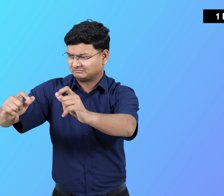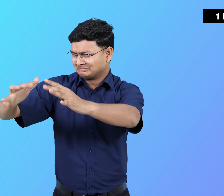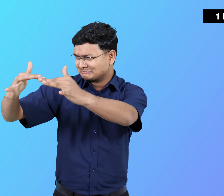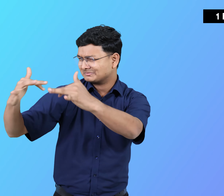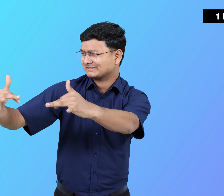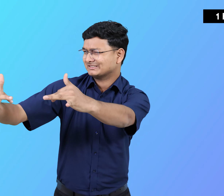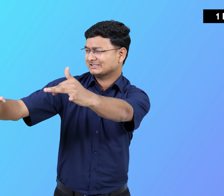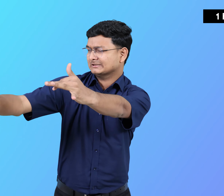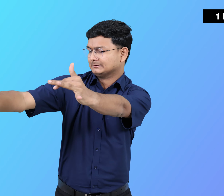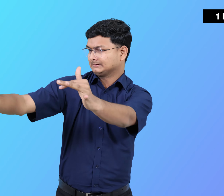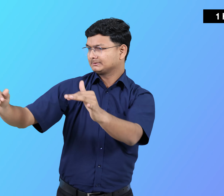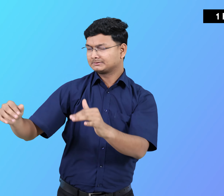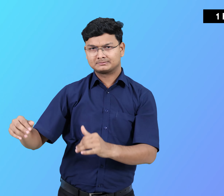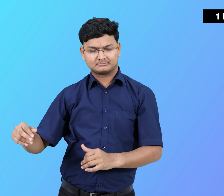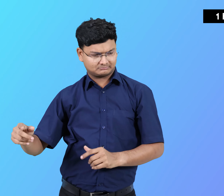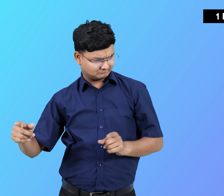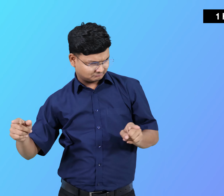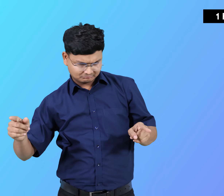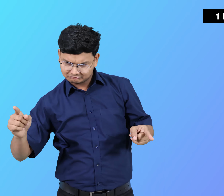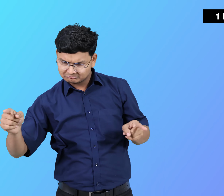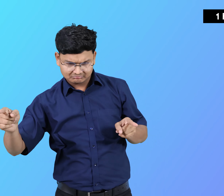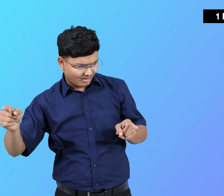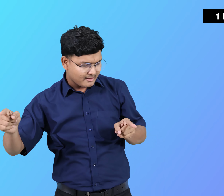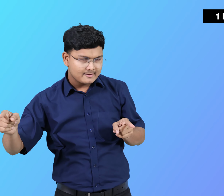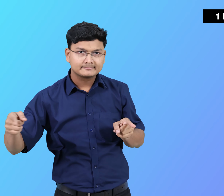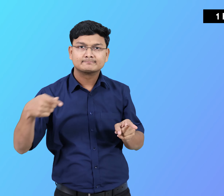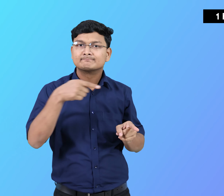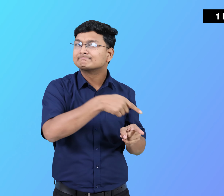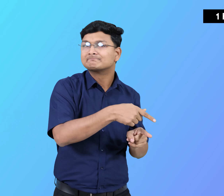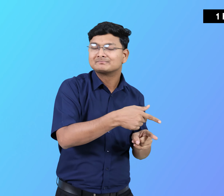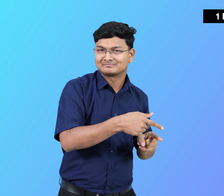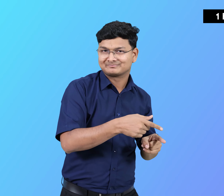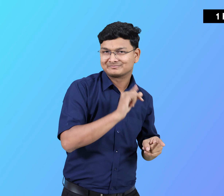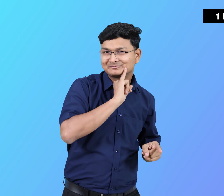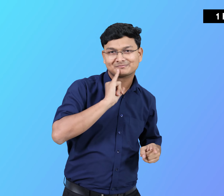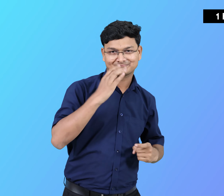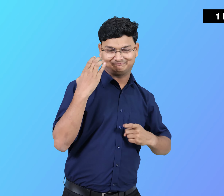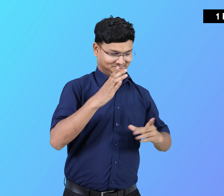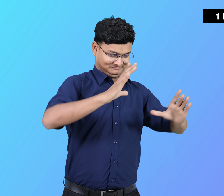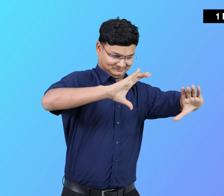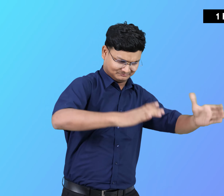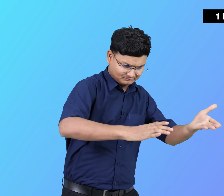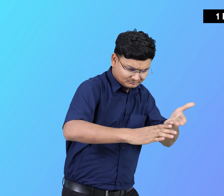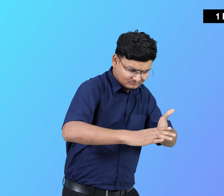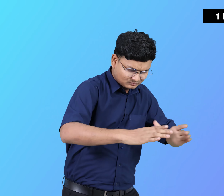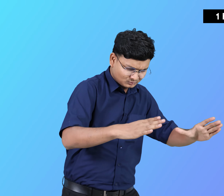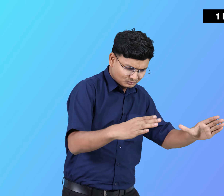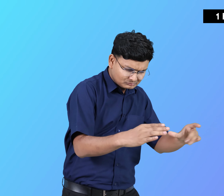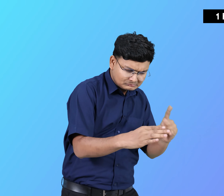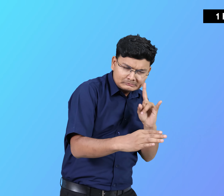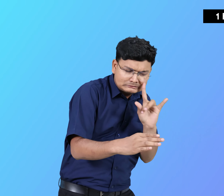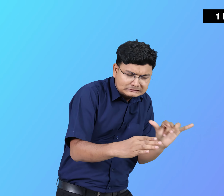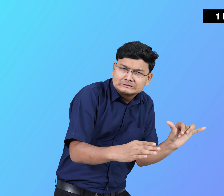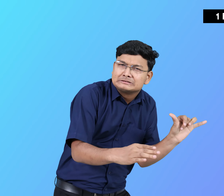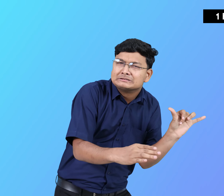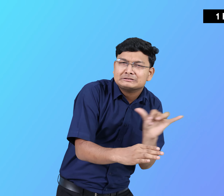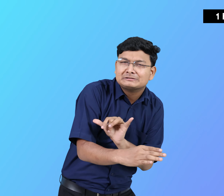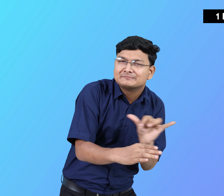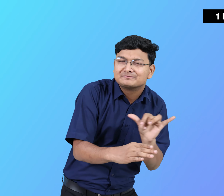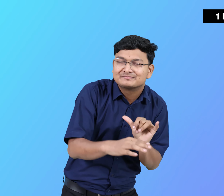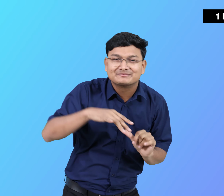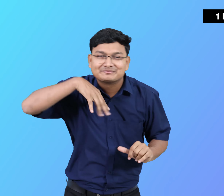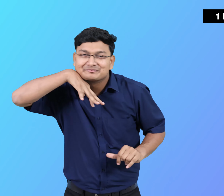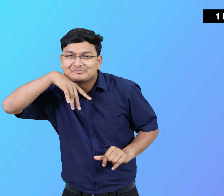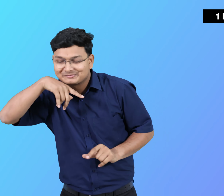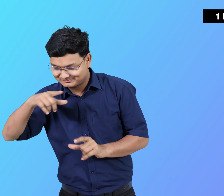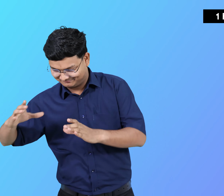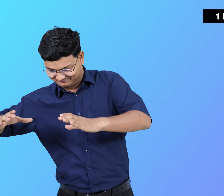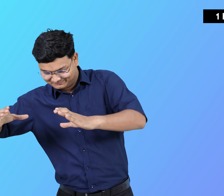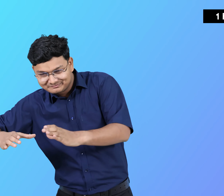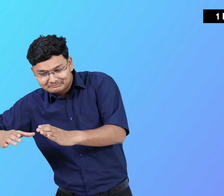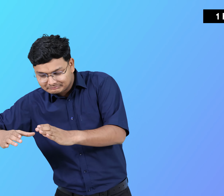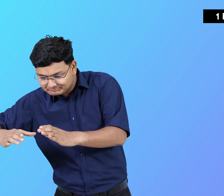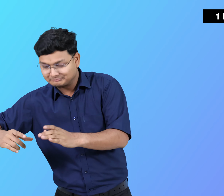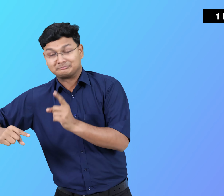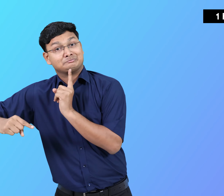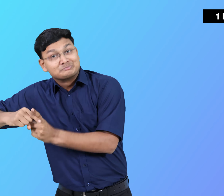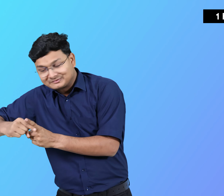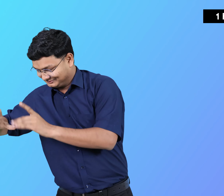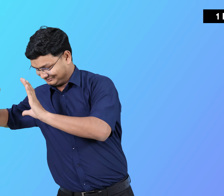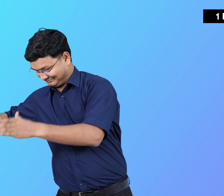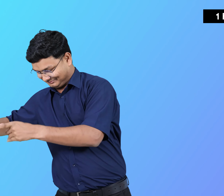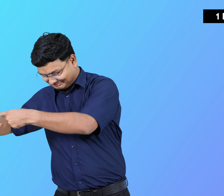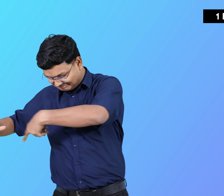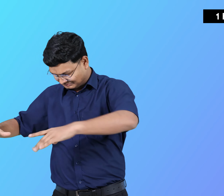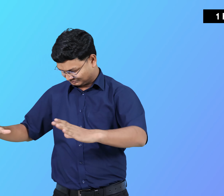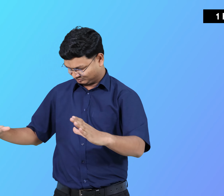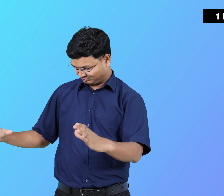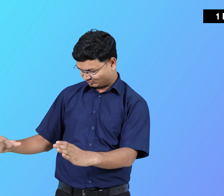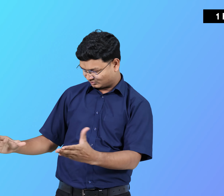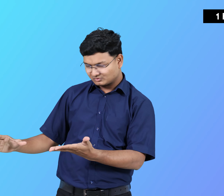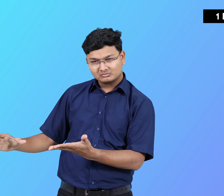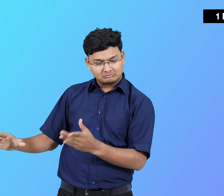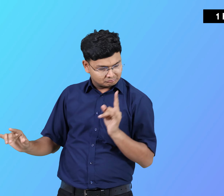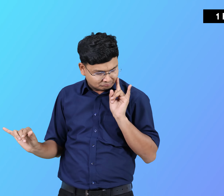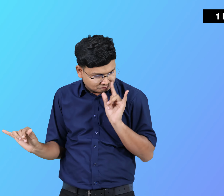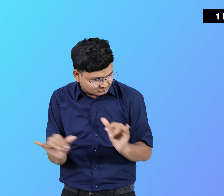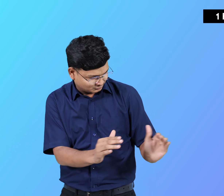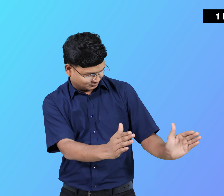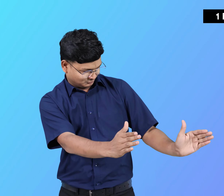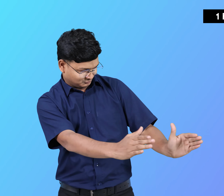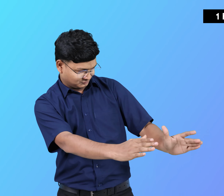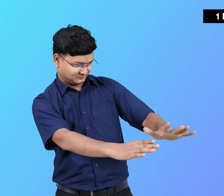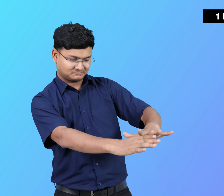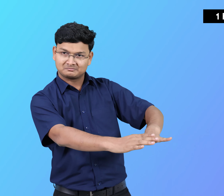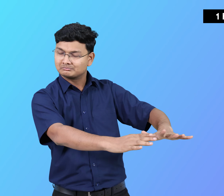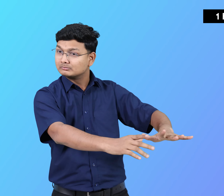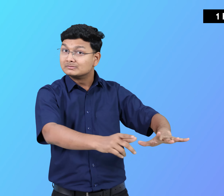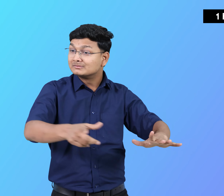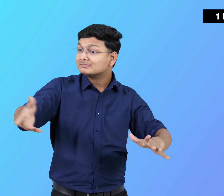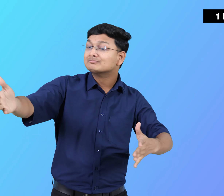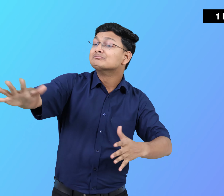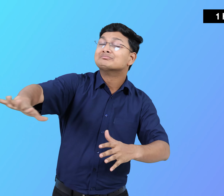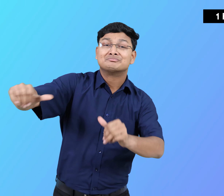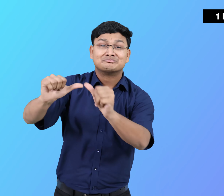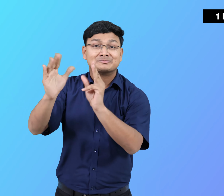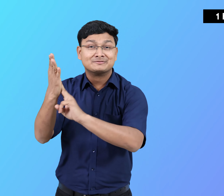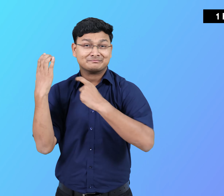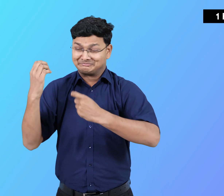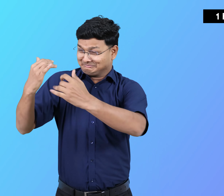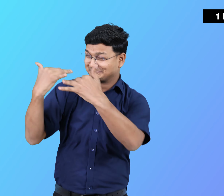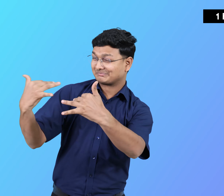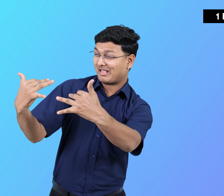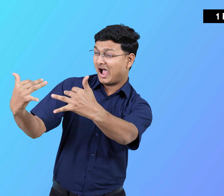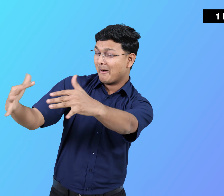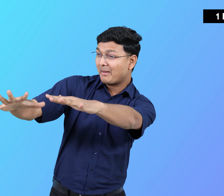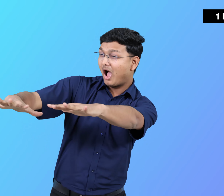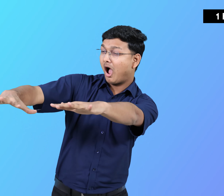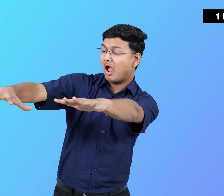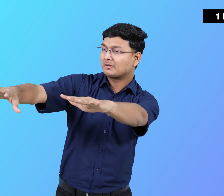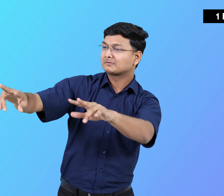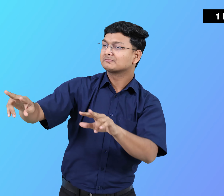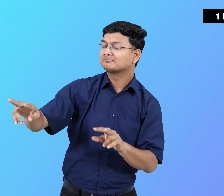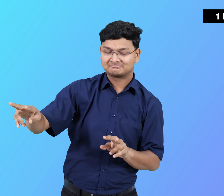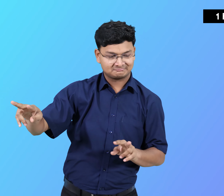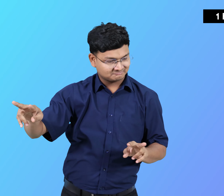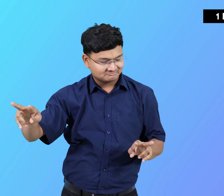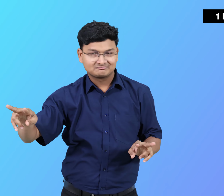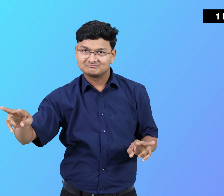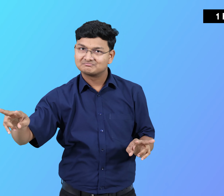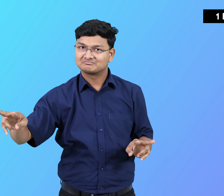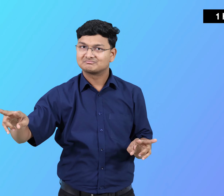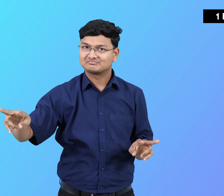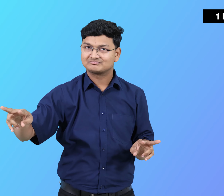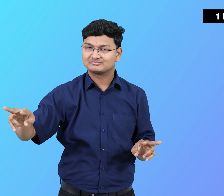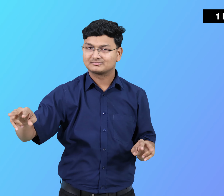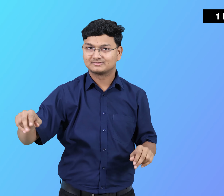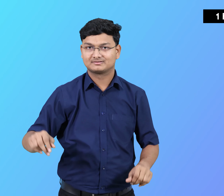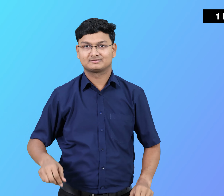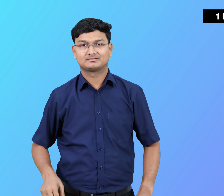The Aramean soldiers filled the land, but Israel’s army looked like two small flocks of goats.